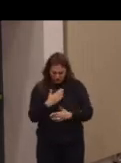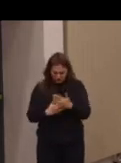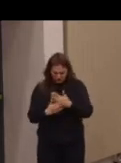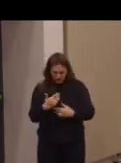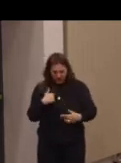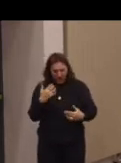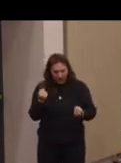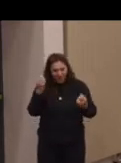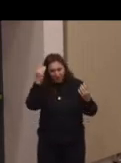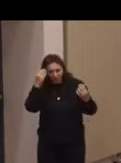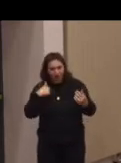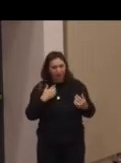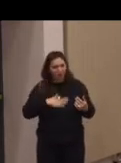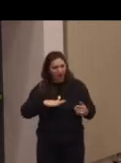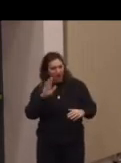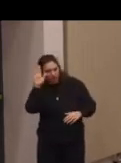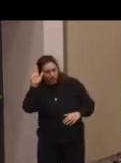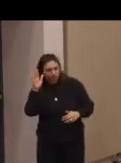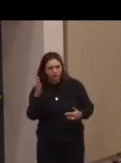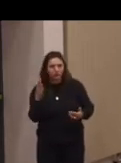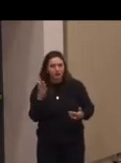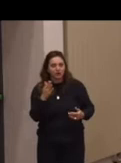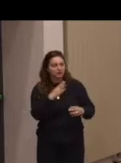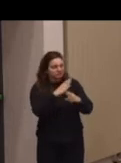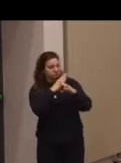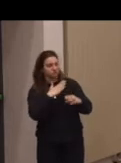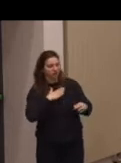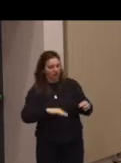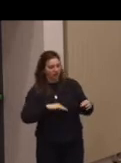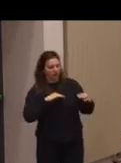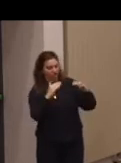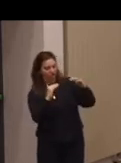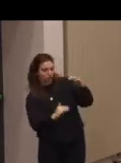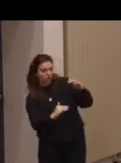So children are excluded on the basis of both age and disability. So what we see for example